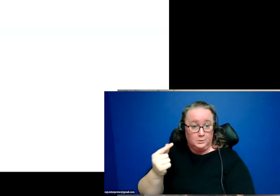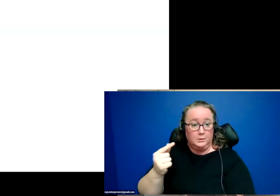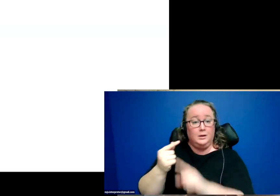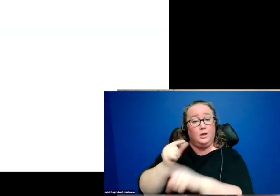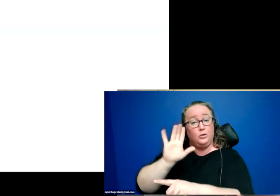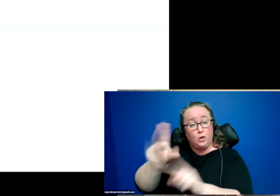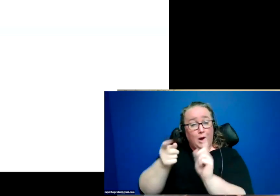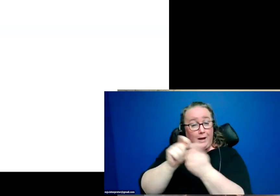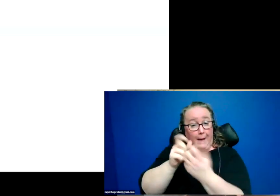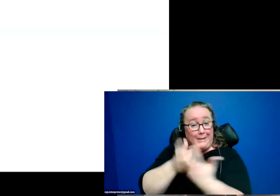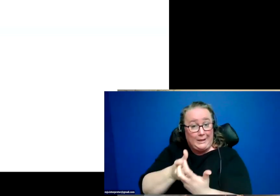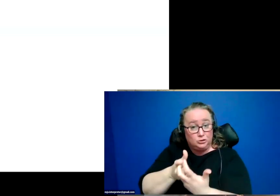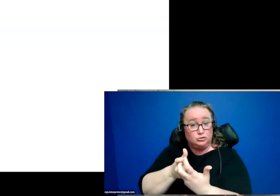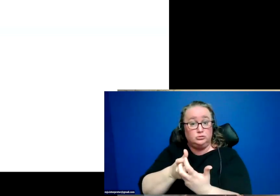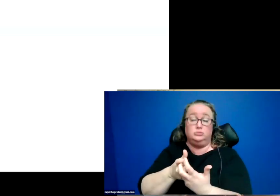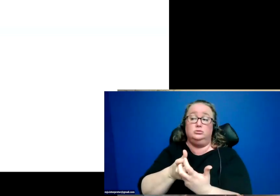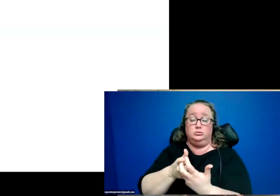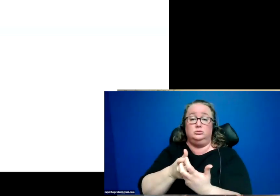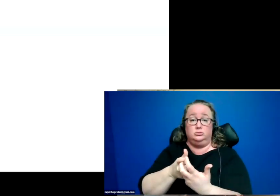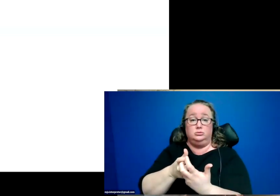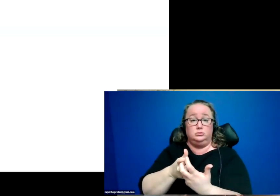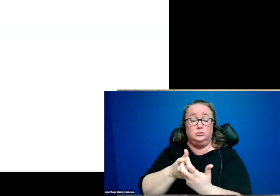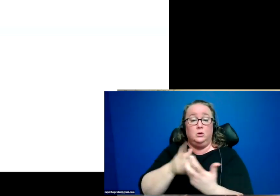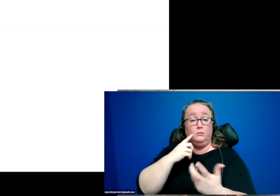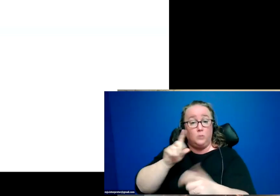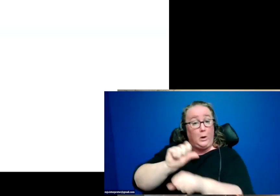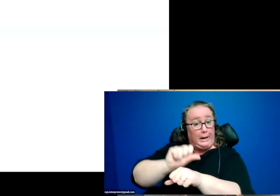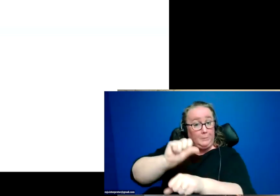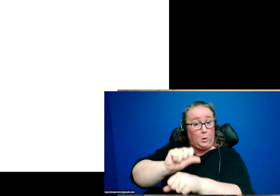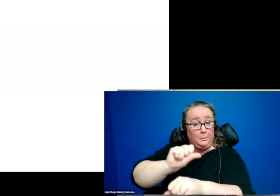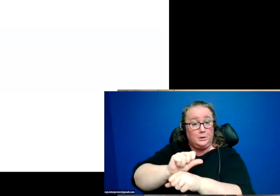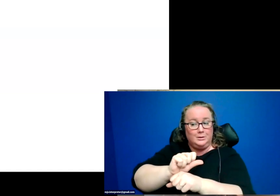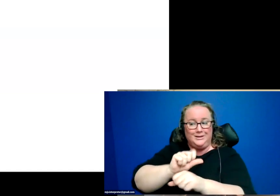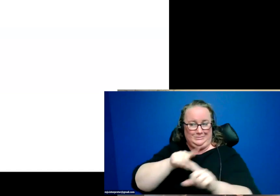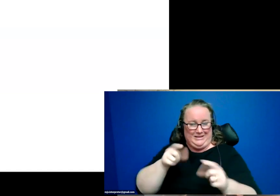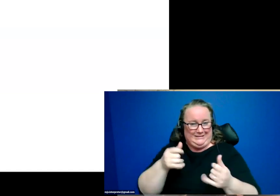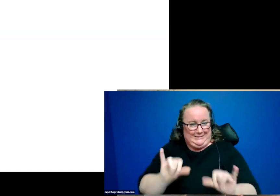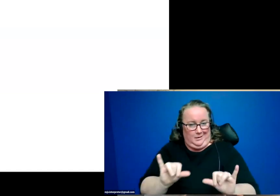are intended for employment, I think they can be useful in any setting.